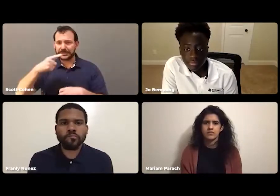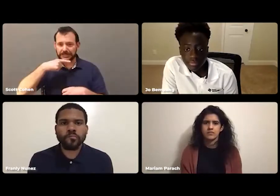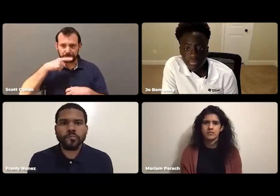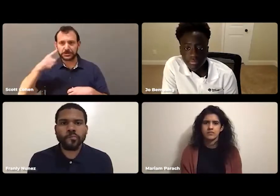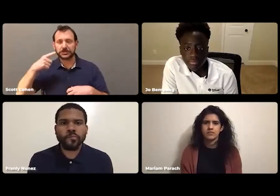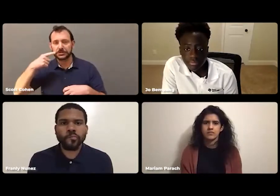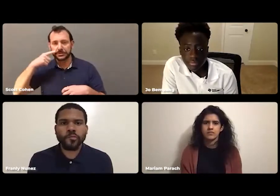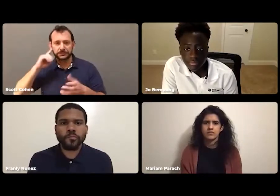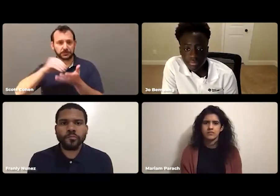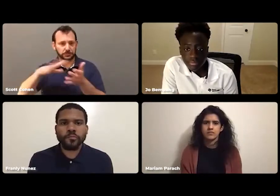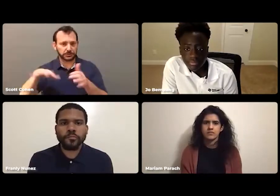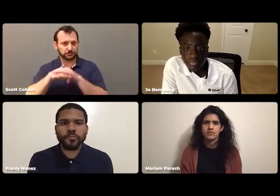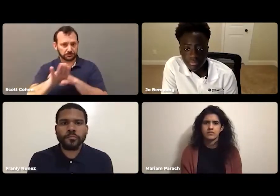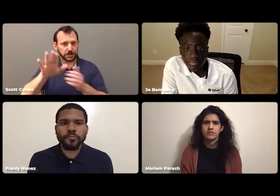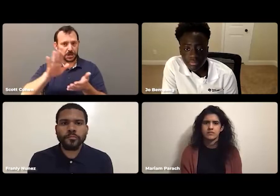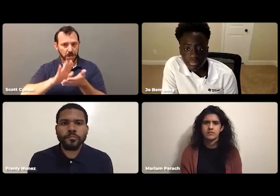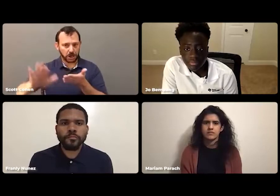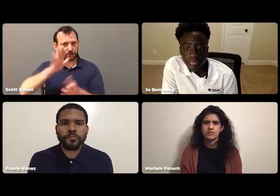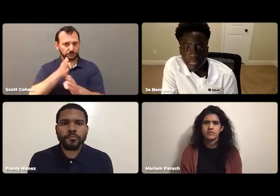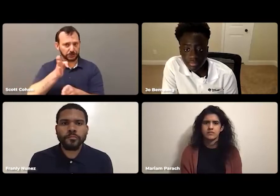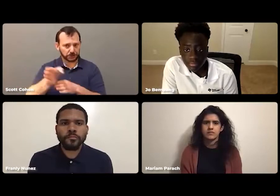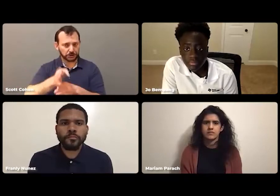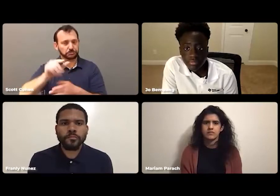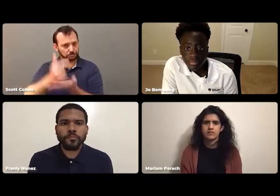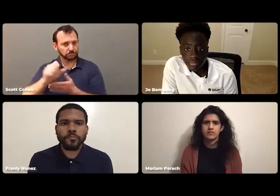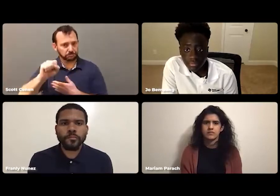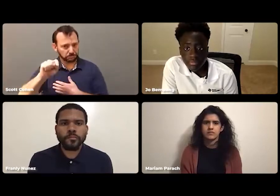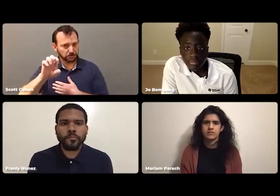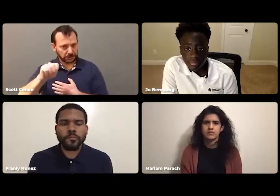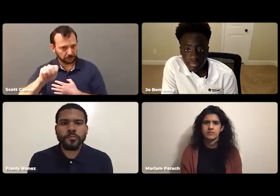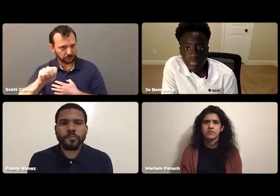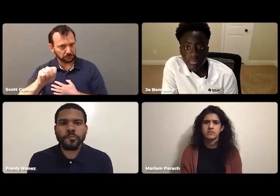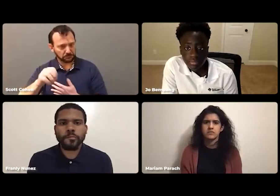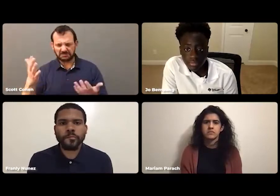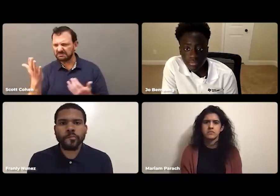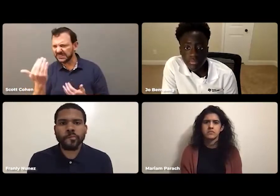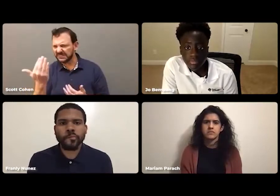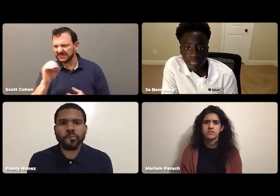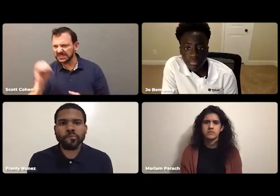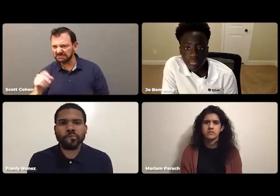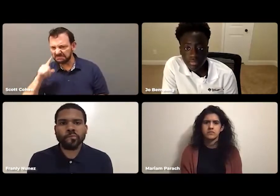There is data looking at the statistics of deaf and hearing.